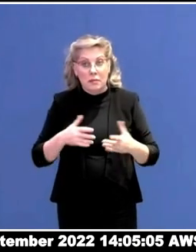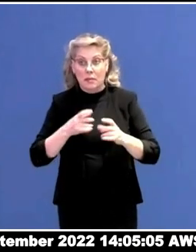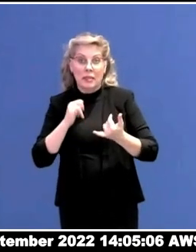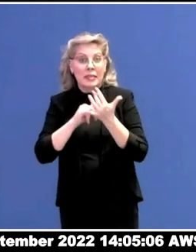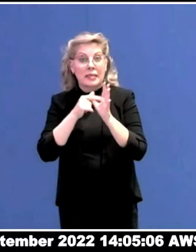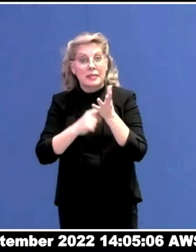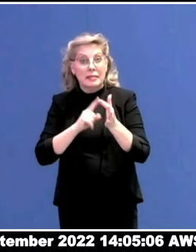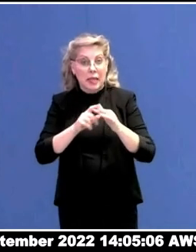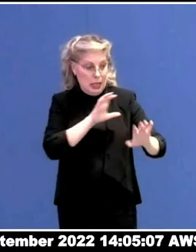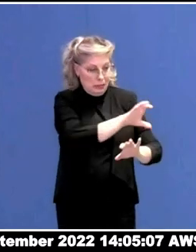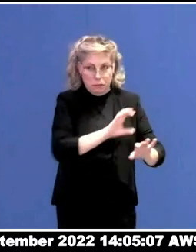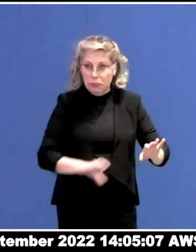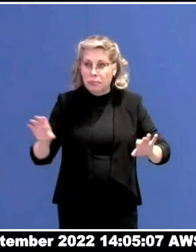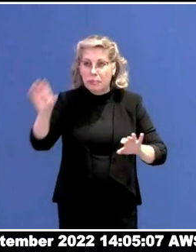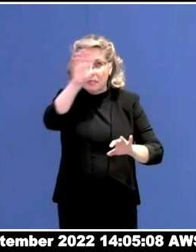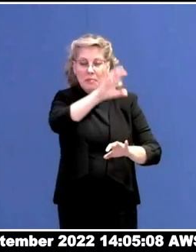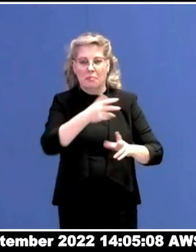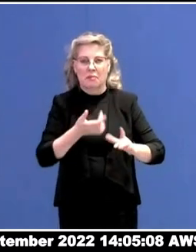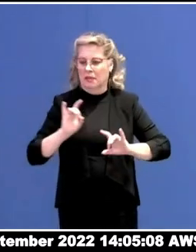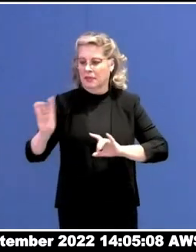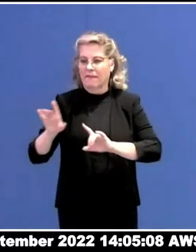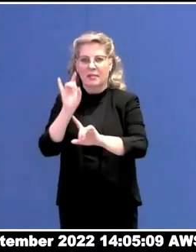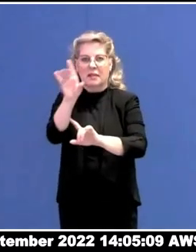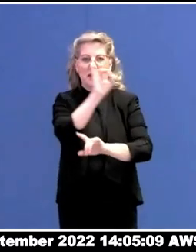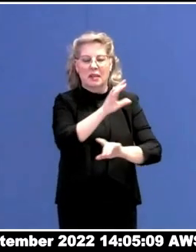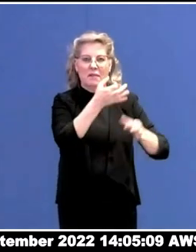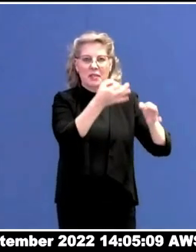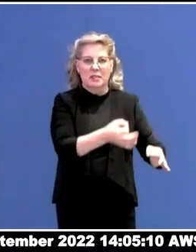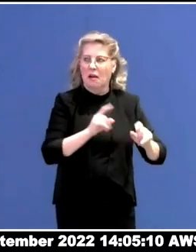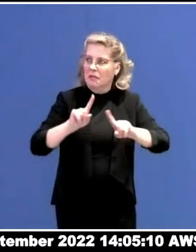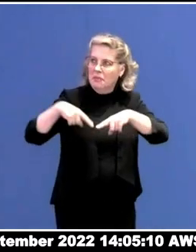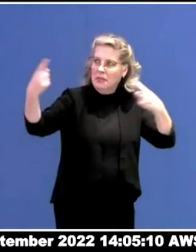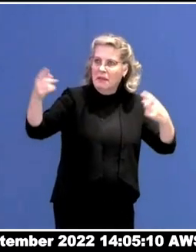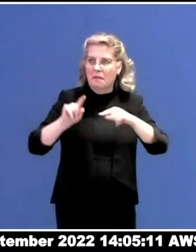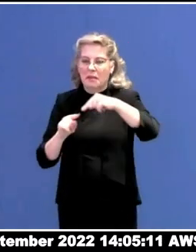I think the Federal Government has a role to play in improving the lot of disabled people